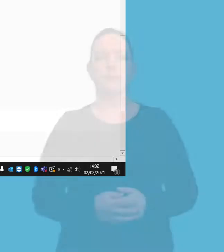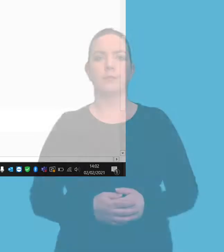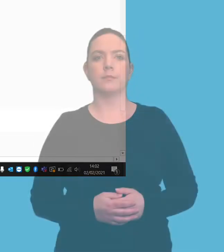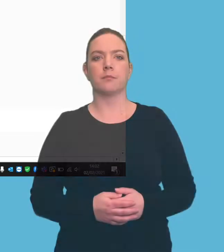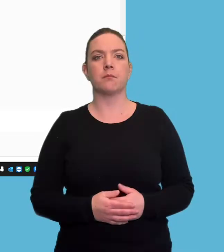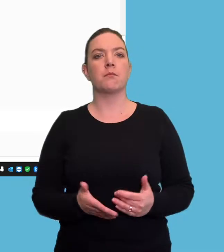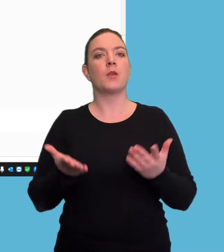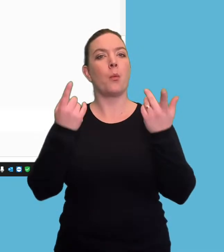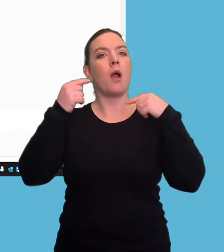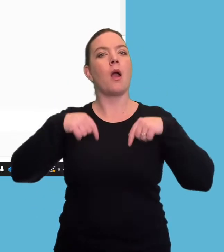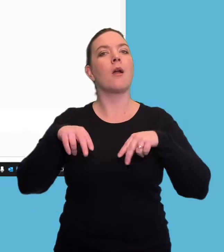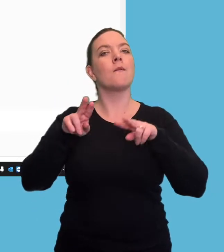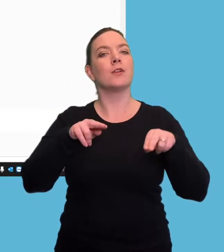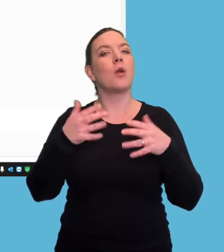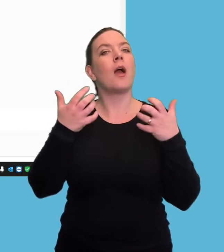Welcome to our video on how to use MS Team. Birkbeck's Access and Engagement department